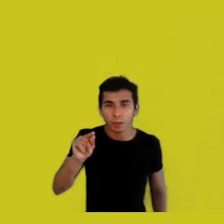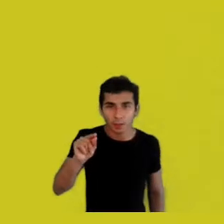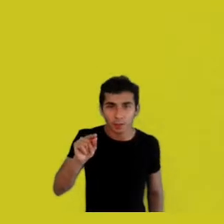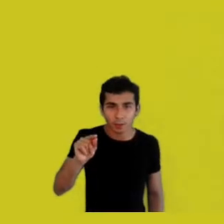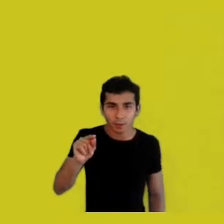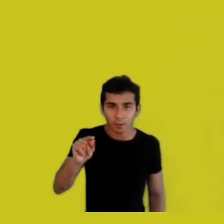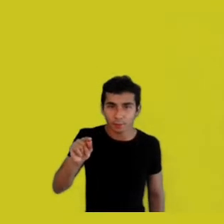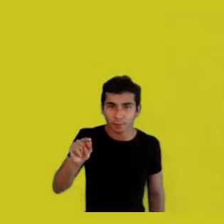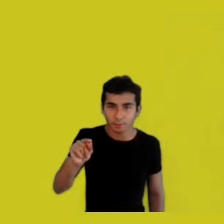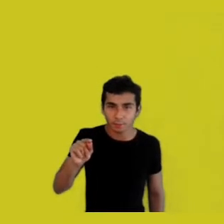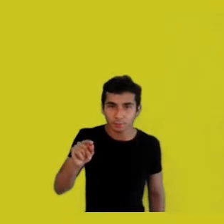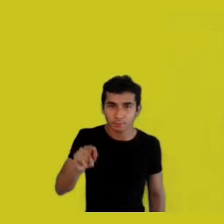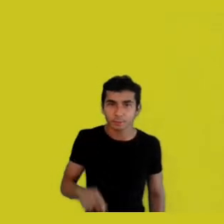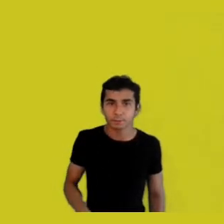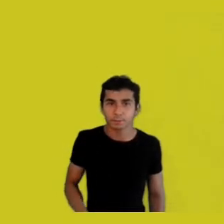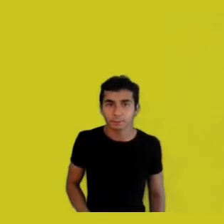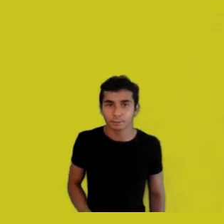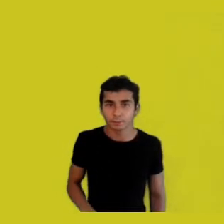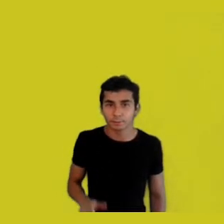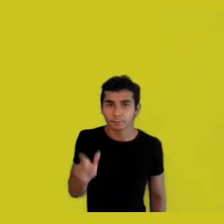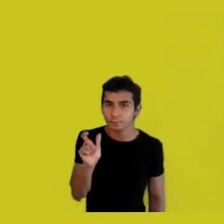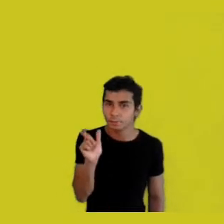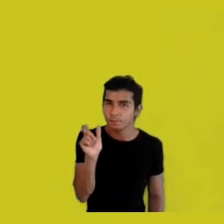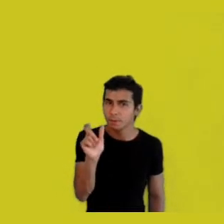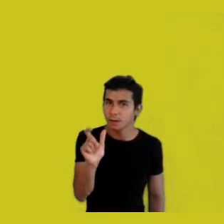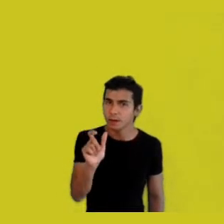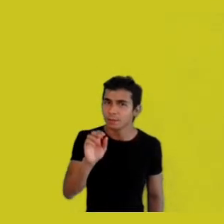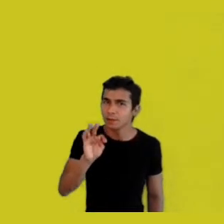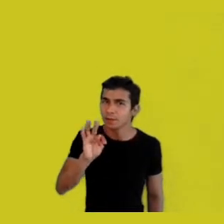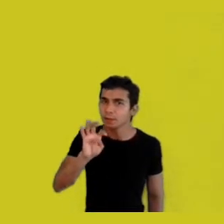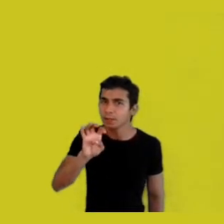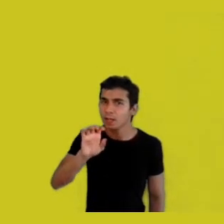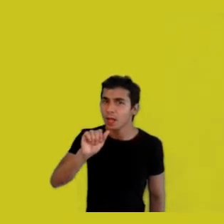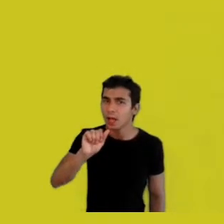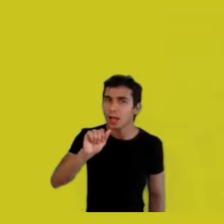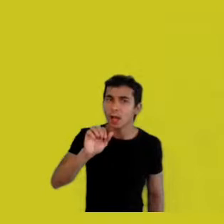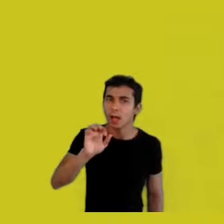Does the word “theater” put us within a frontier?